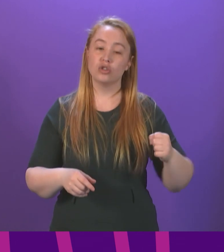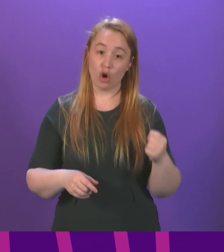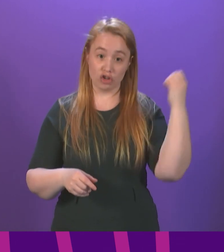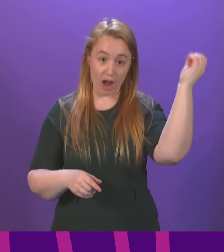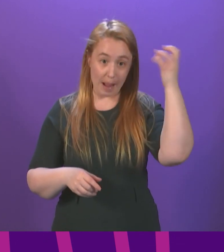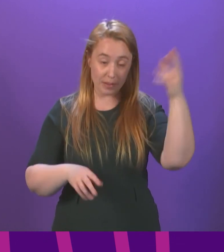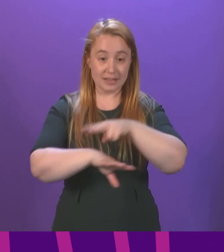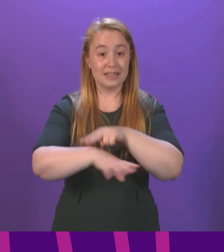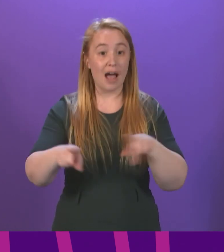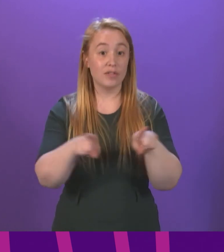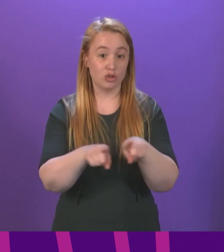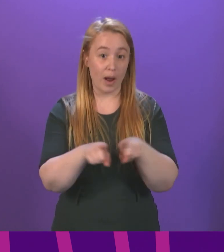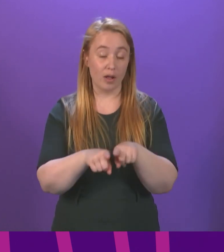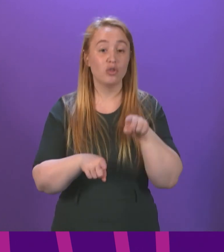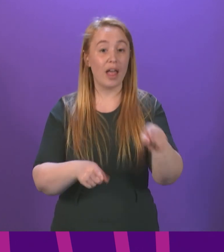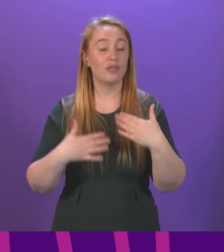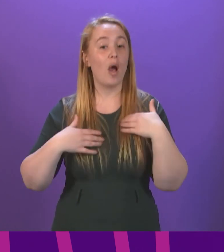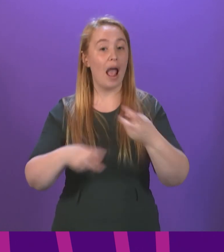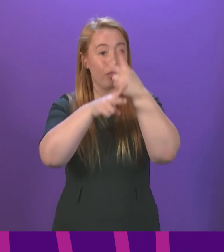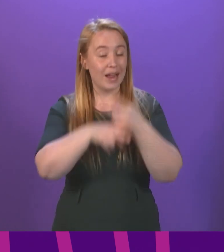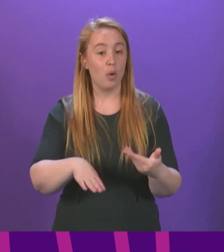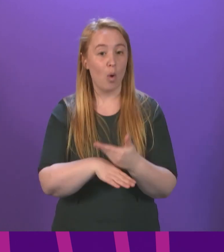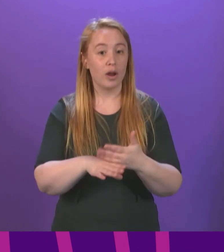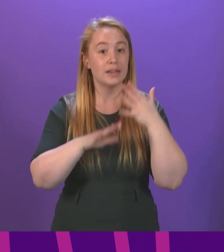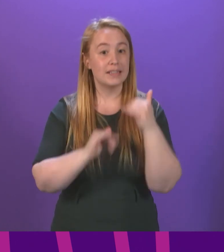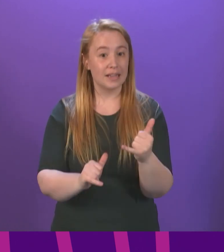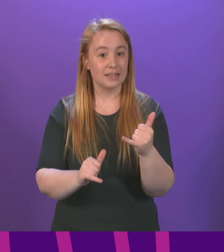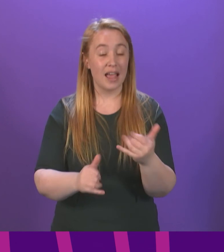of our roll-out of healthcare worker testing, and we are actively considering expanding